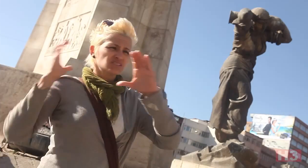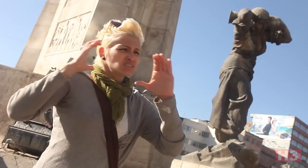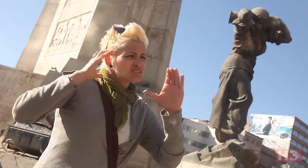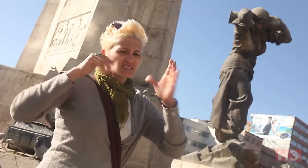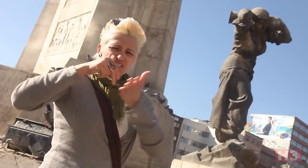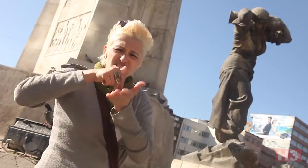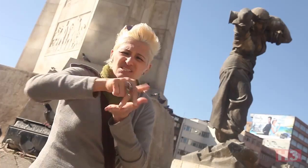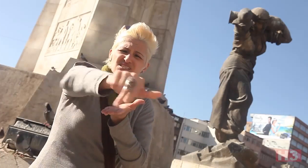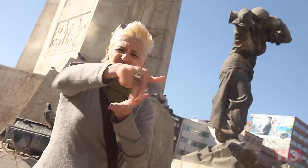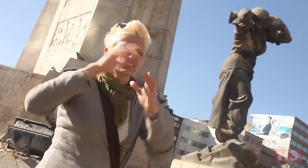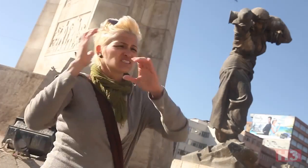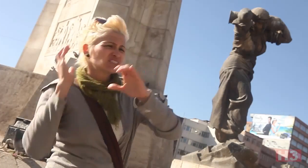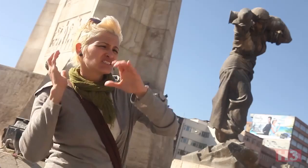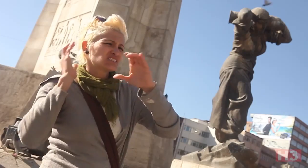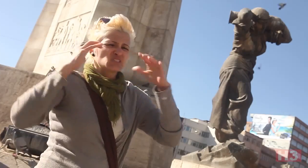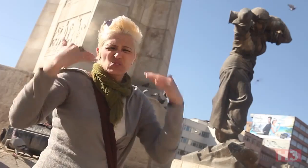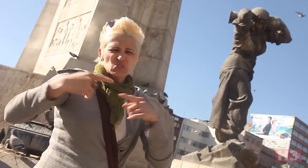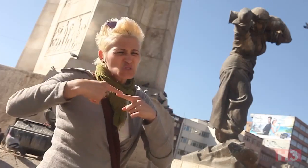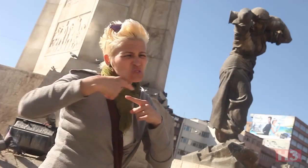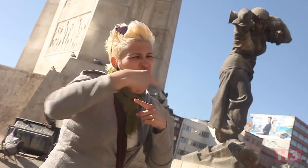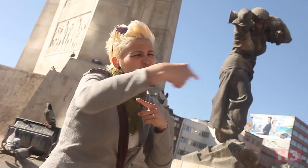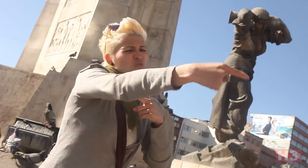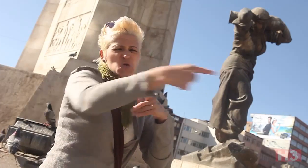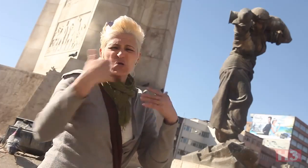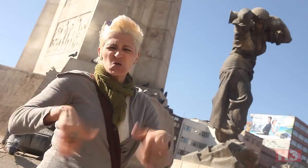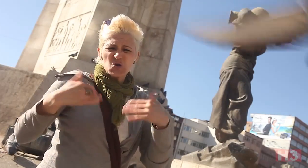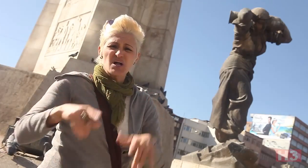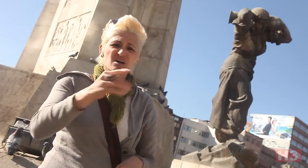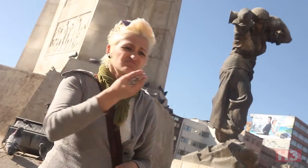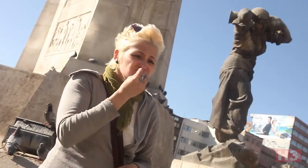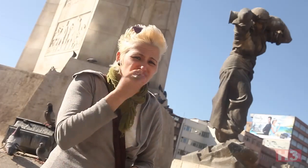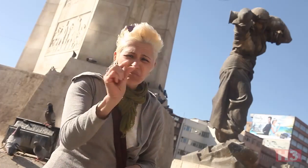They had to use their body to walk at great length.